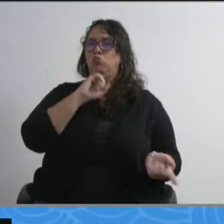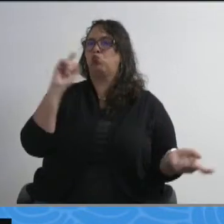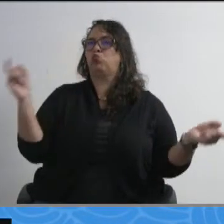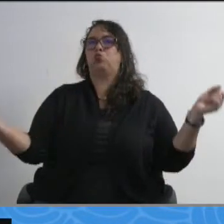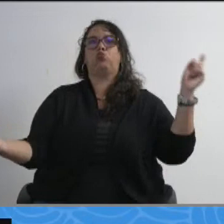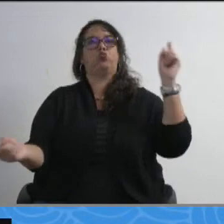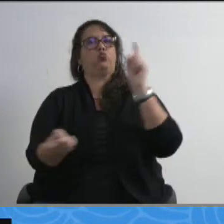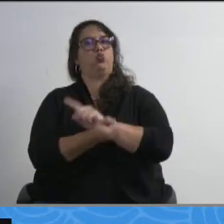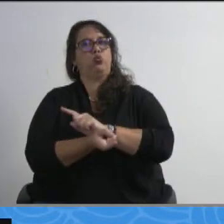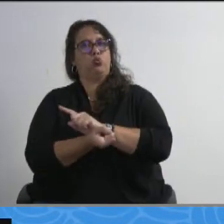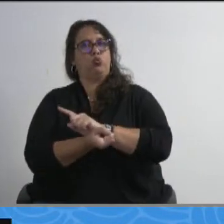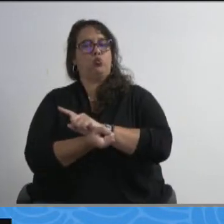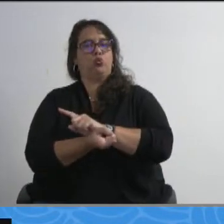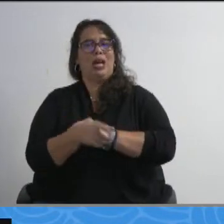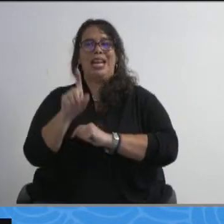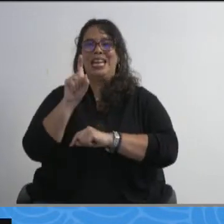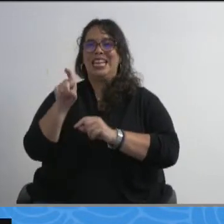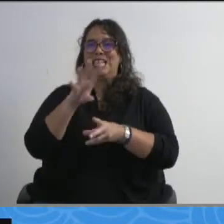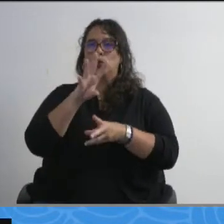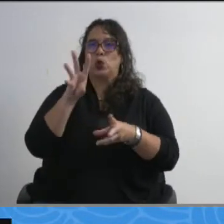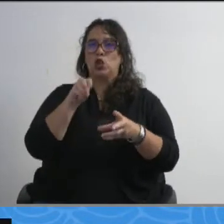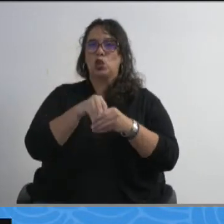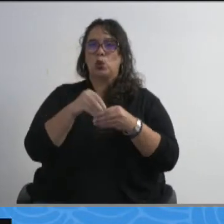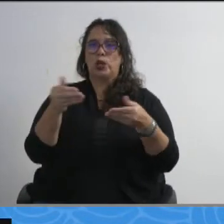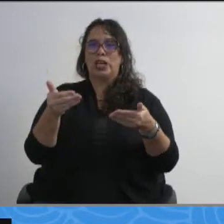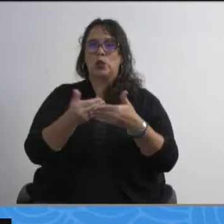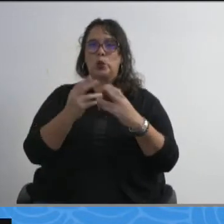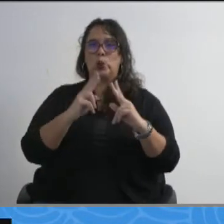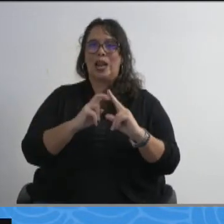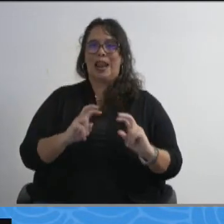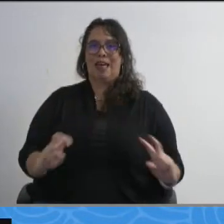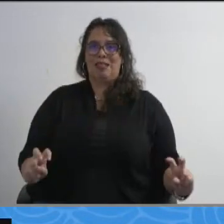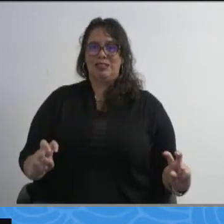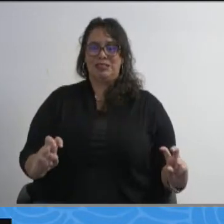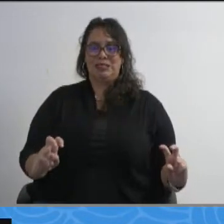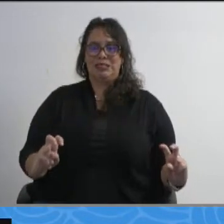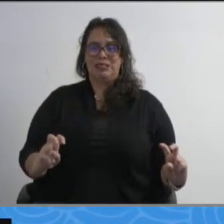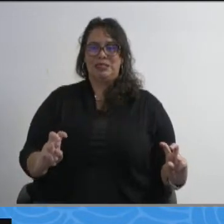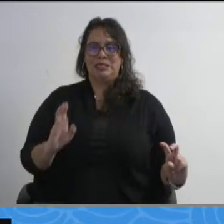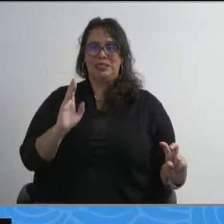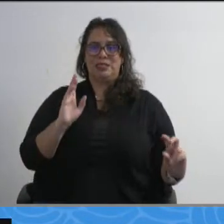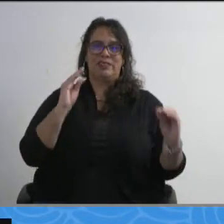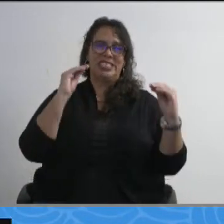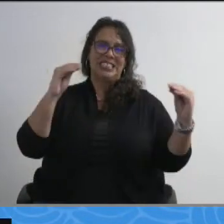because it needed to include a new analysis of our teaching staff.